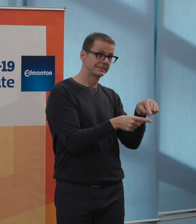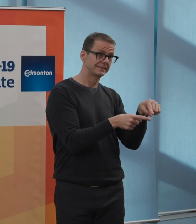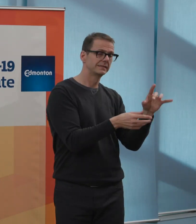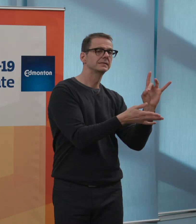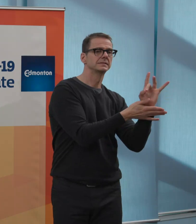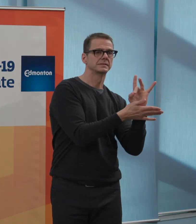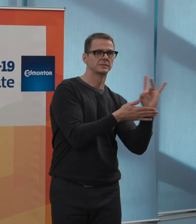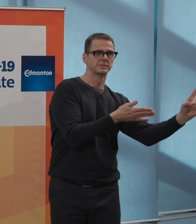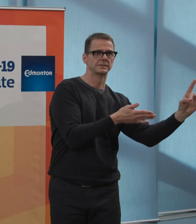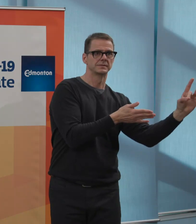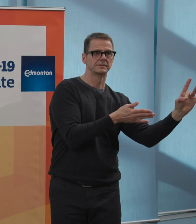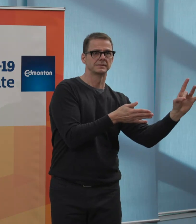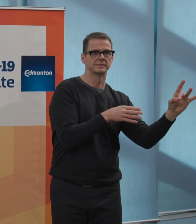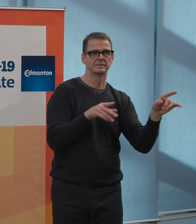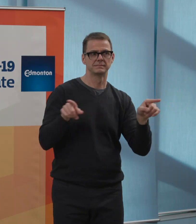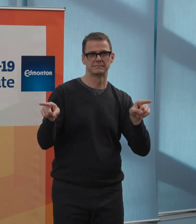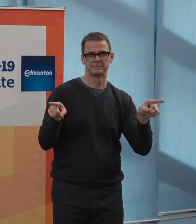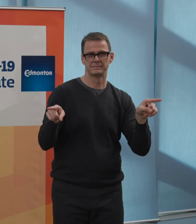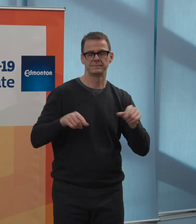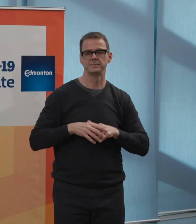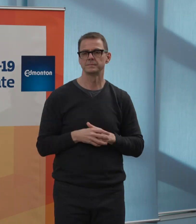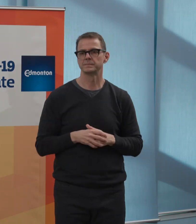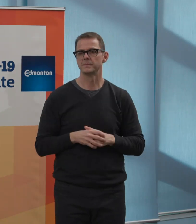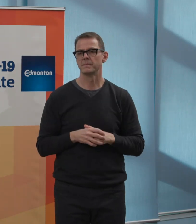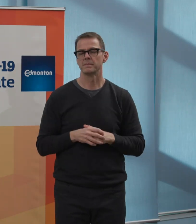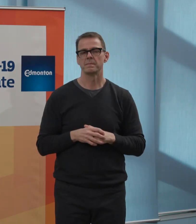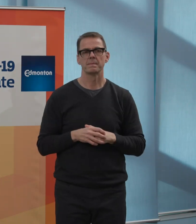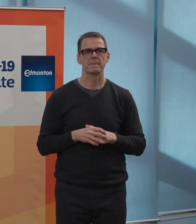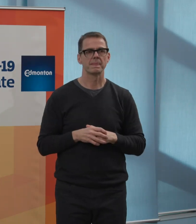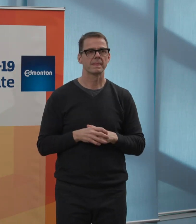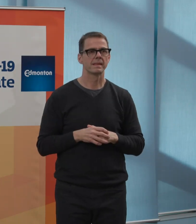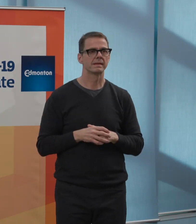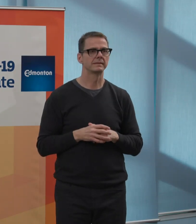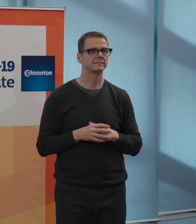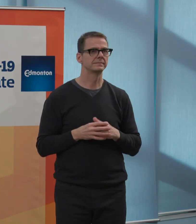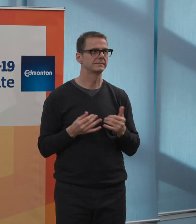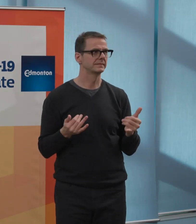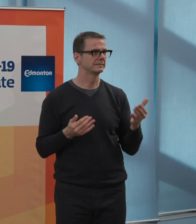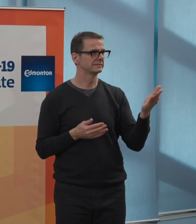gonna go to finish in the room and then ready yourselves Dustin and Natasha if